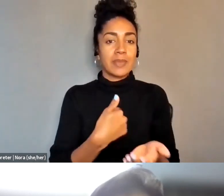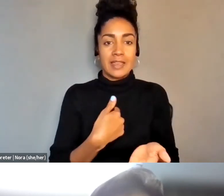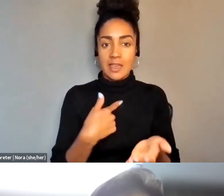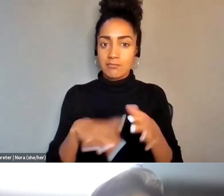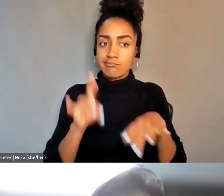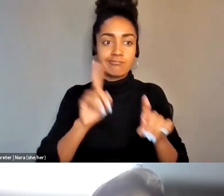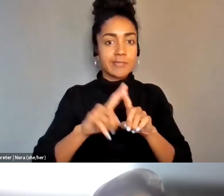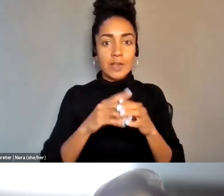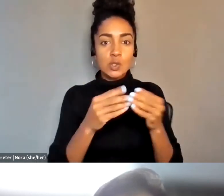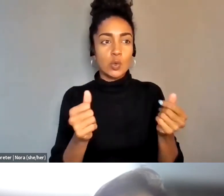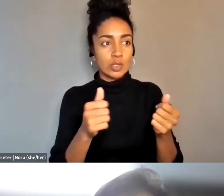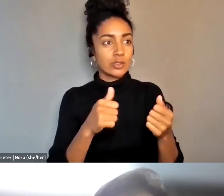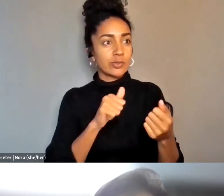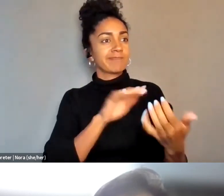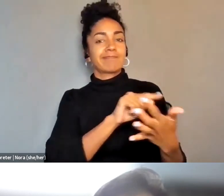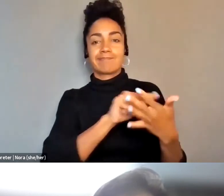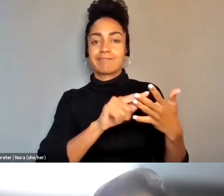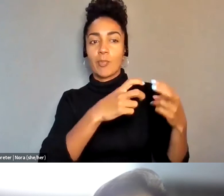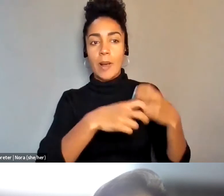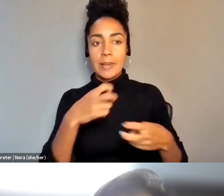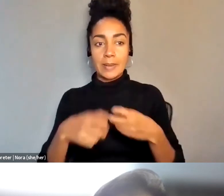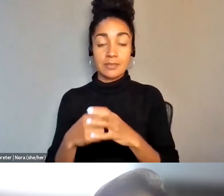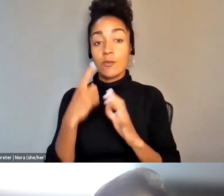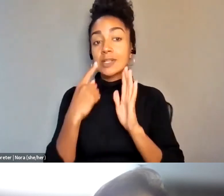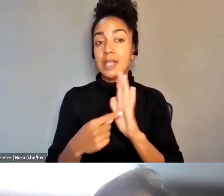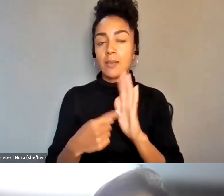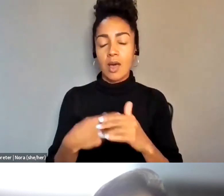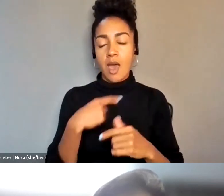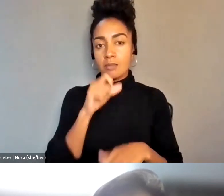For example, I really enjoy learning English. During pandemic,